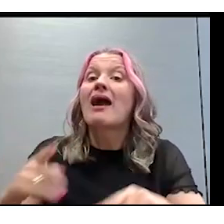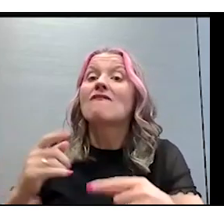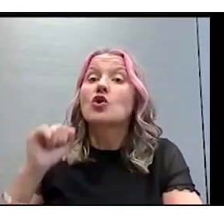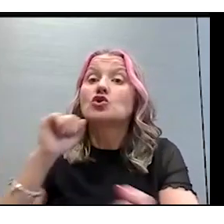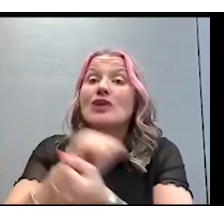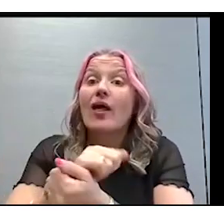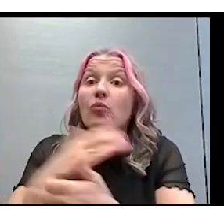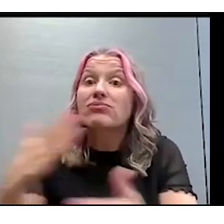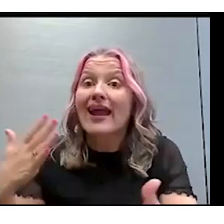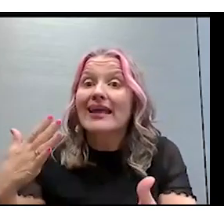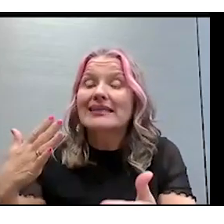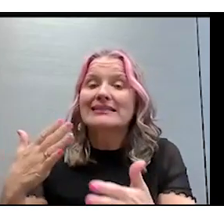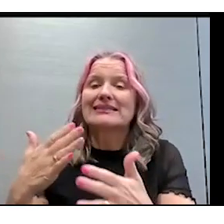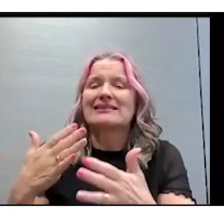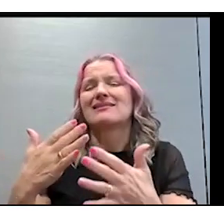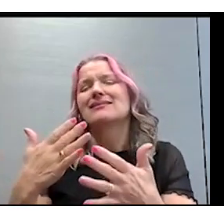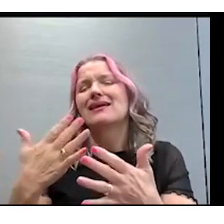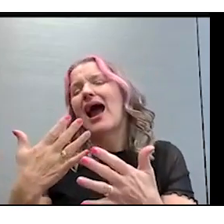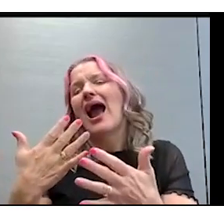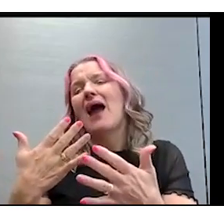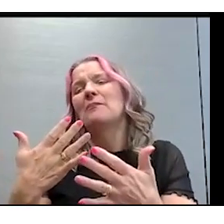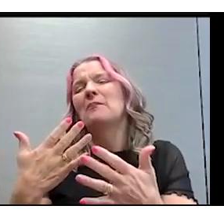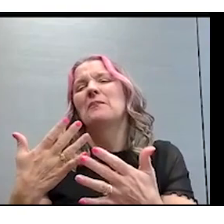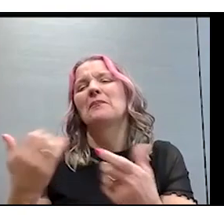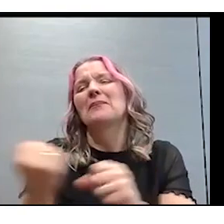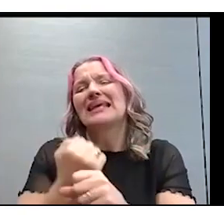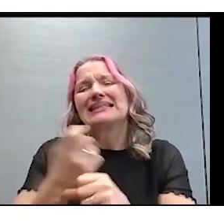I'm oversimplifying, there's a lot more instructions that go into that,